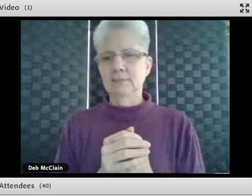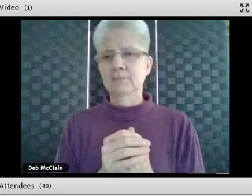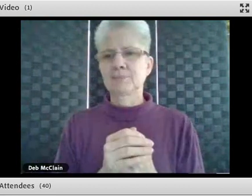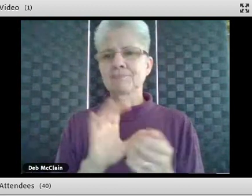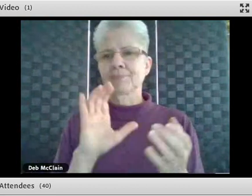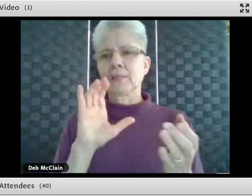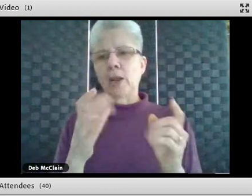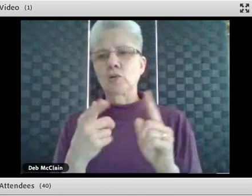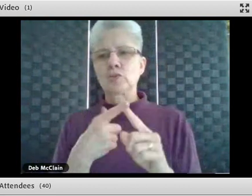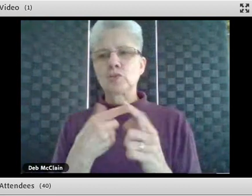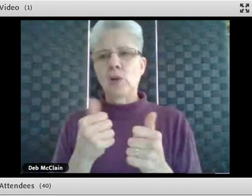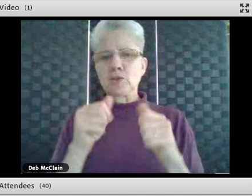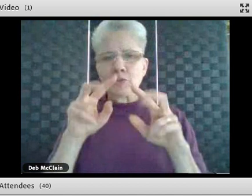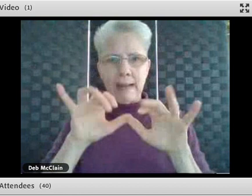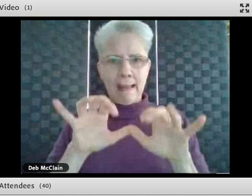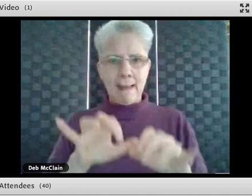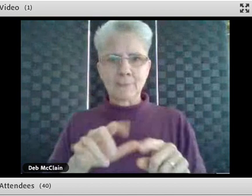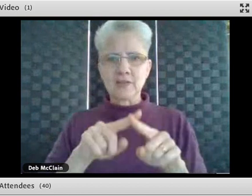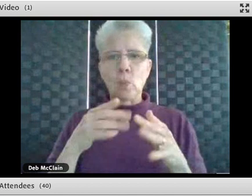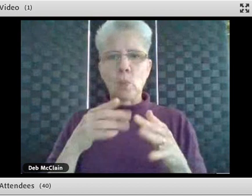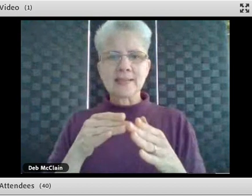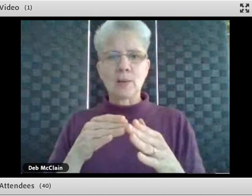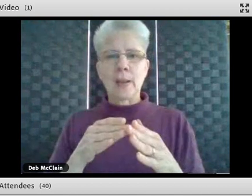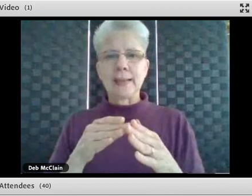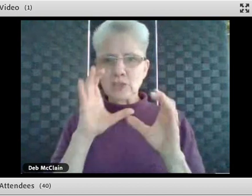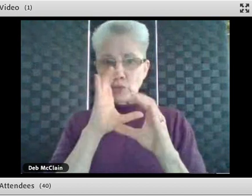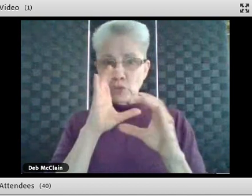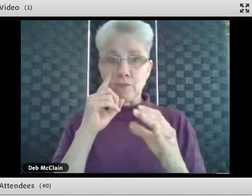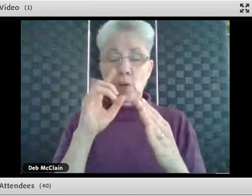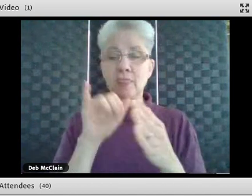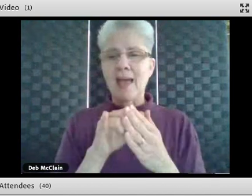in all the various ways we can search for it. Right? Same thing with names.